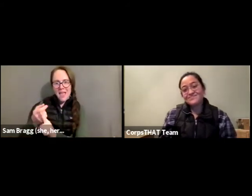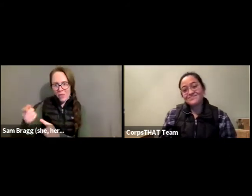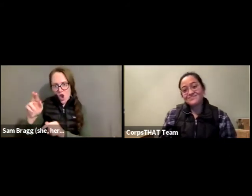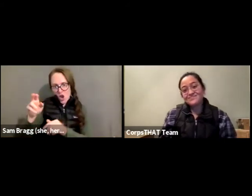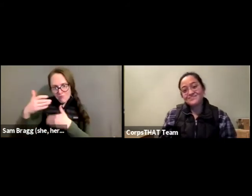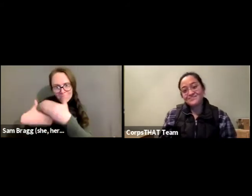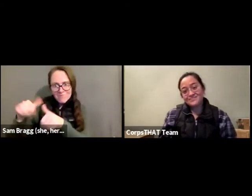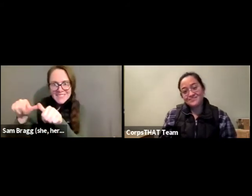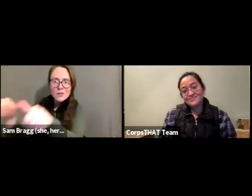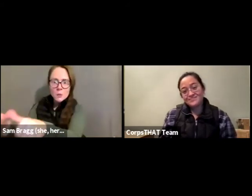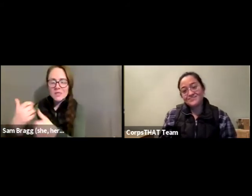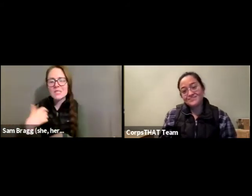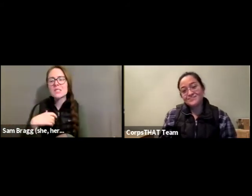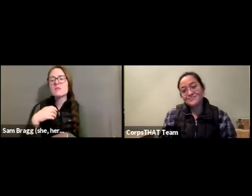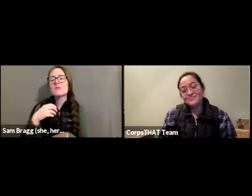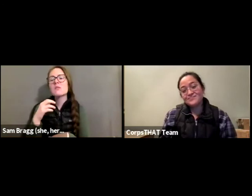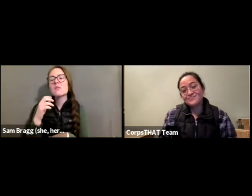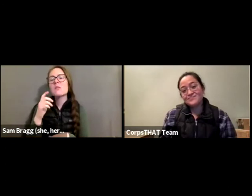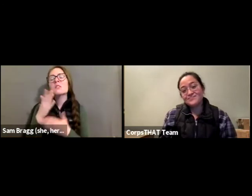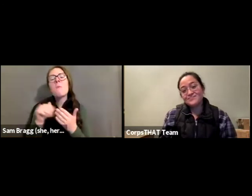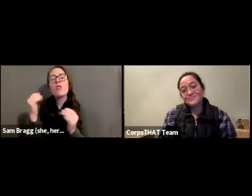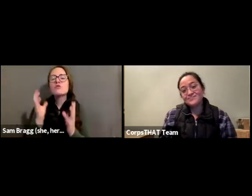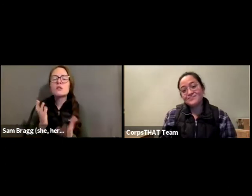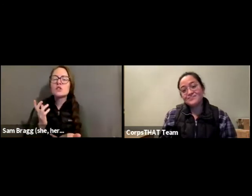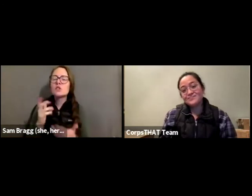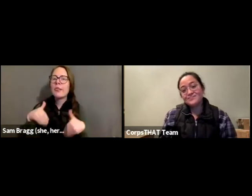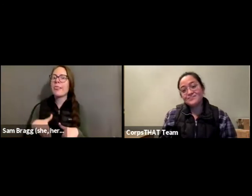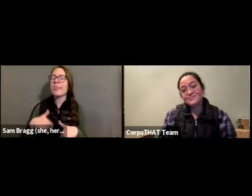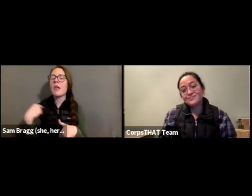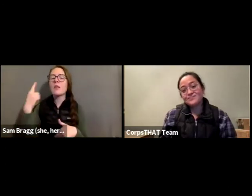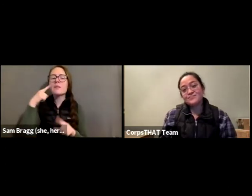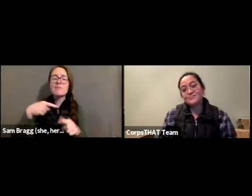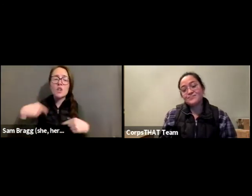and that's exciting to see that process continue in their lives but some other instructors were a